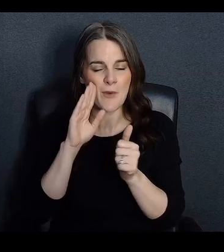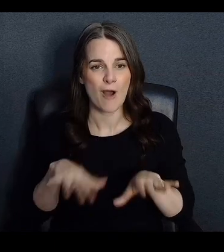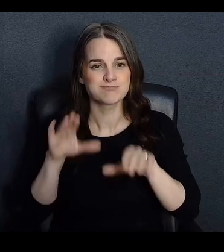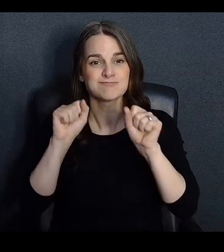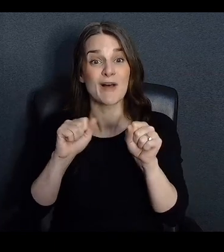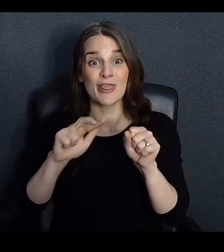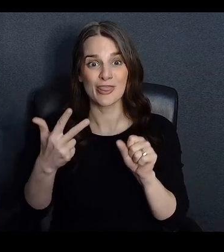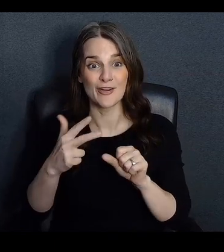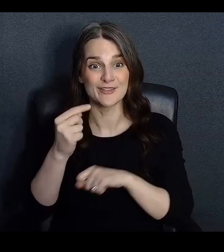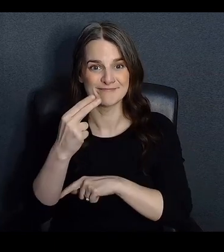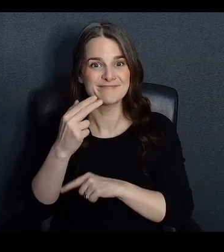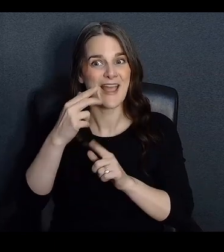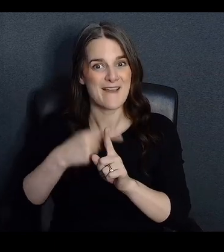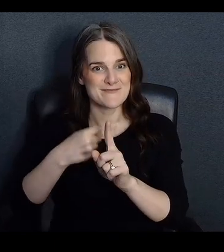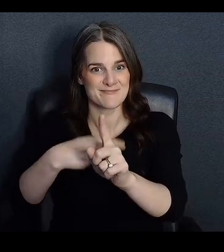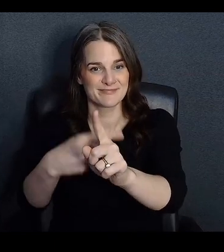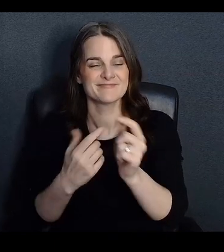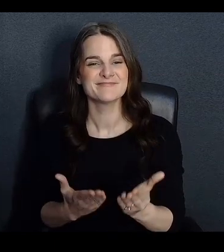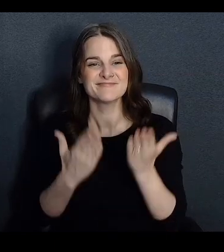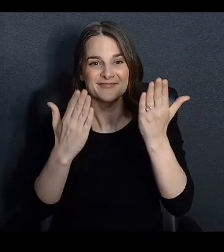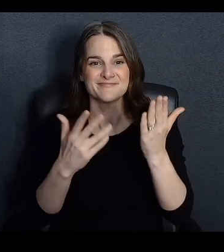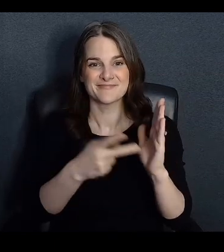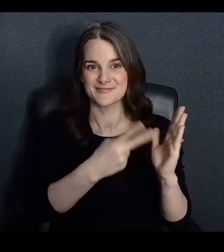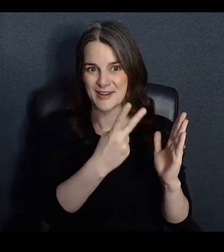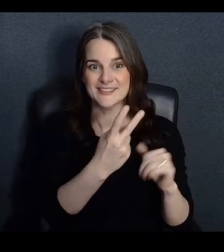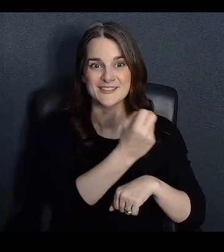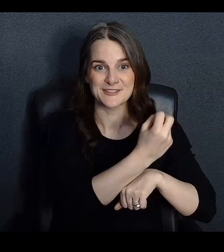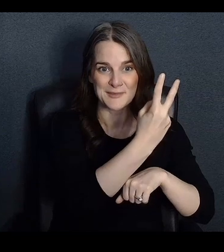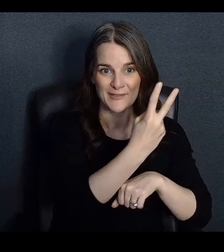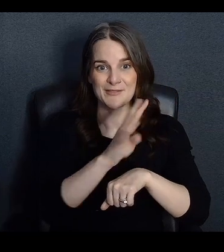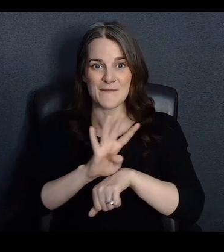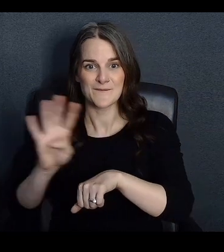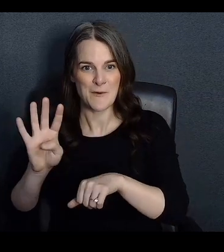and is offered at two times, at 12:00 noon and at 4:00 PM.